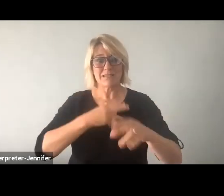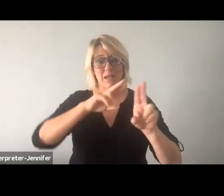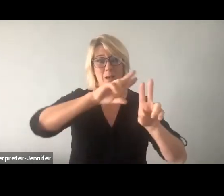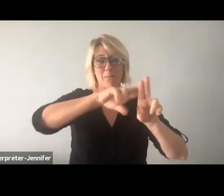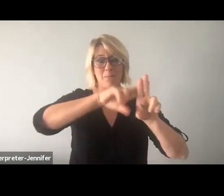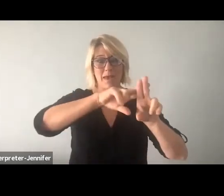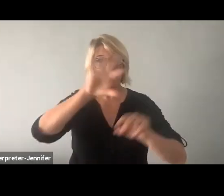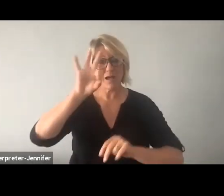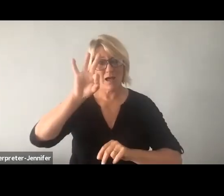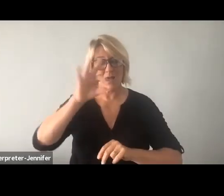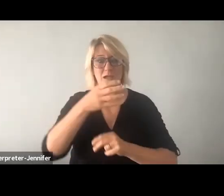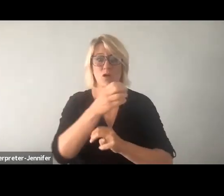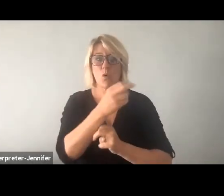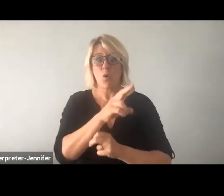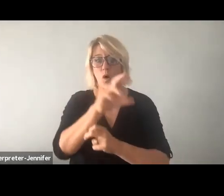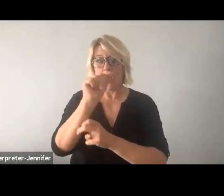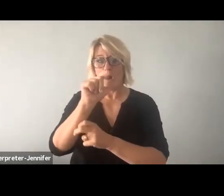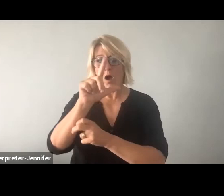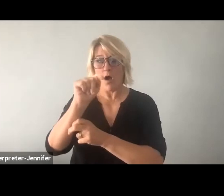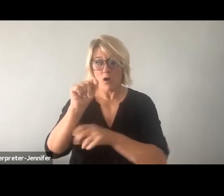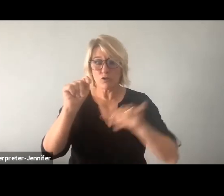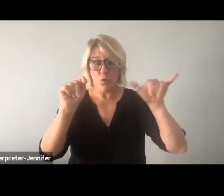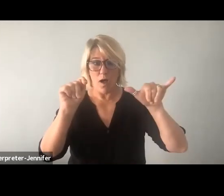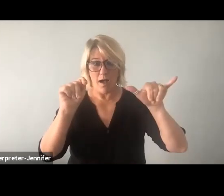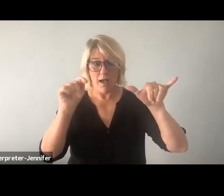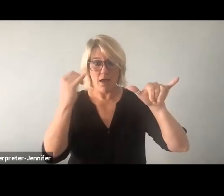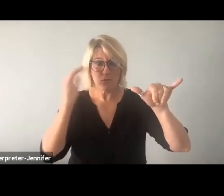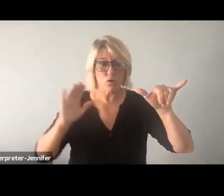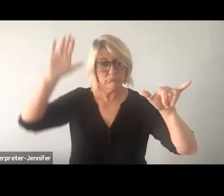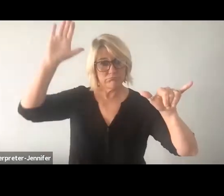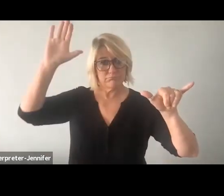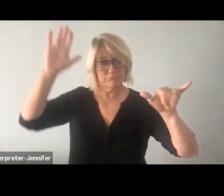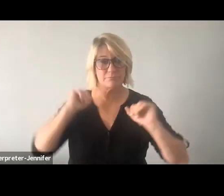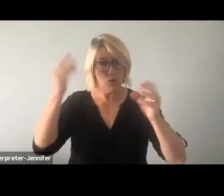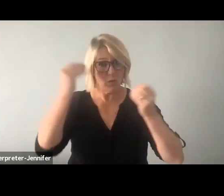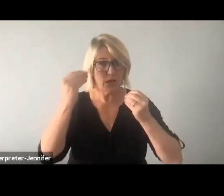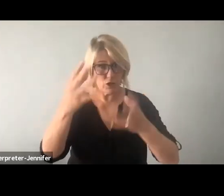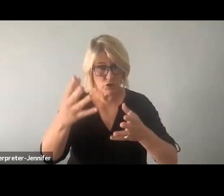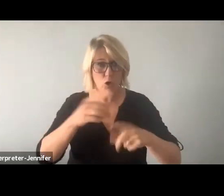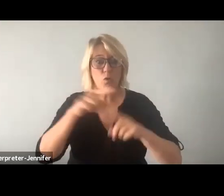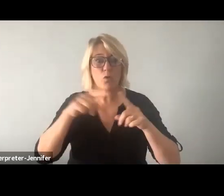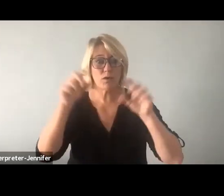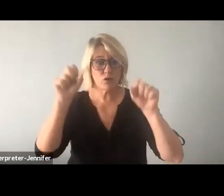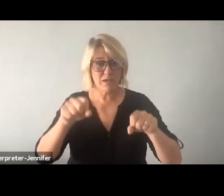For those of you on the phone today or using key strokes, we ask that you